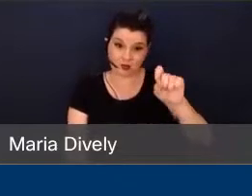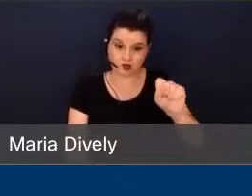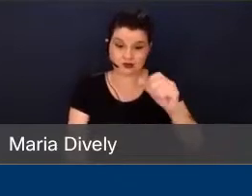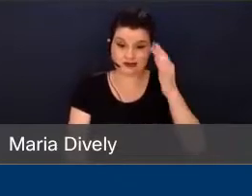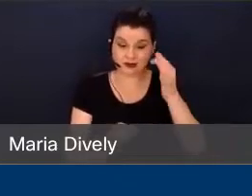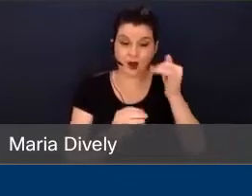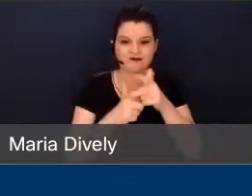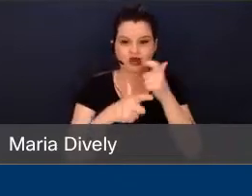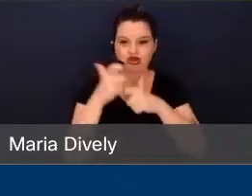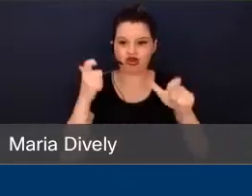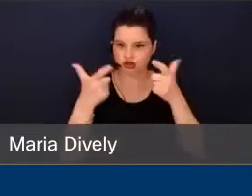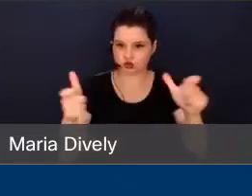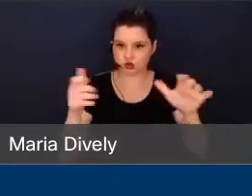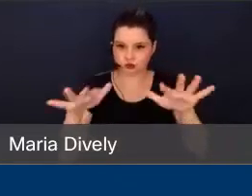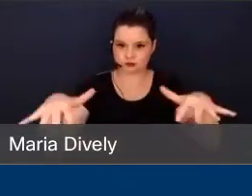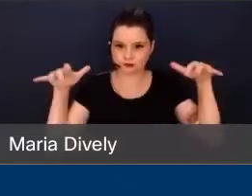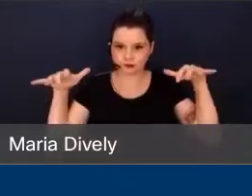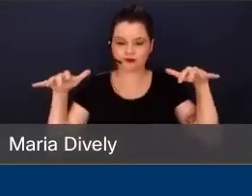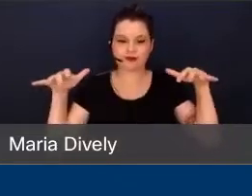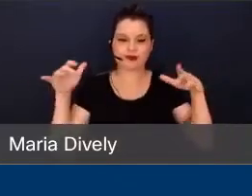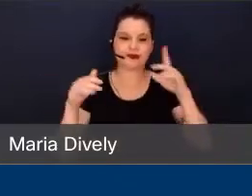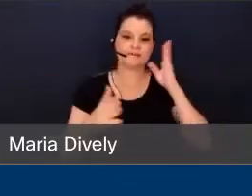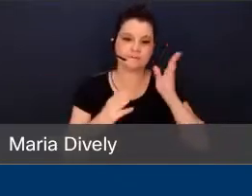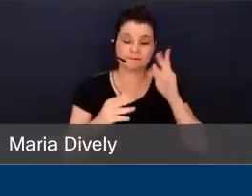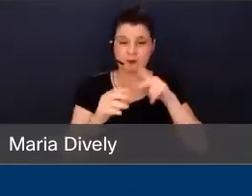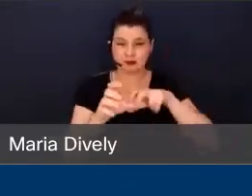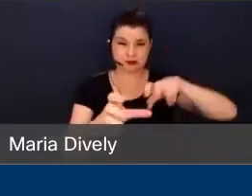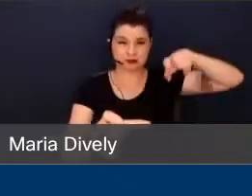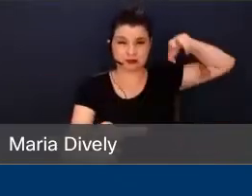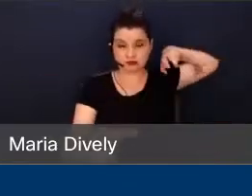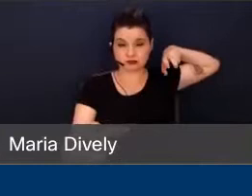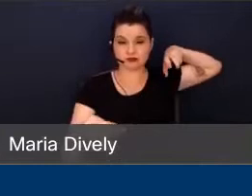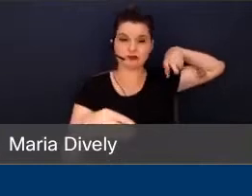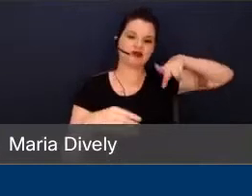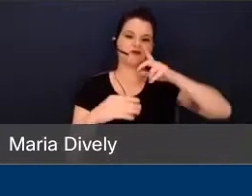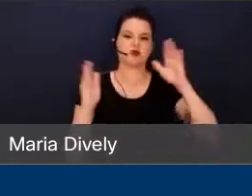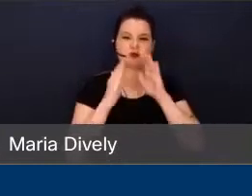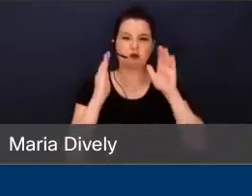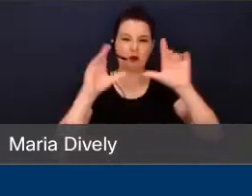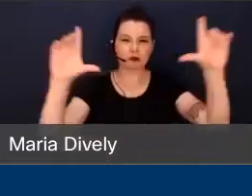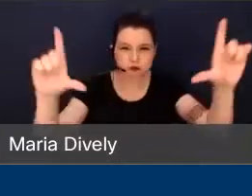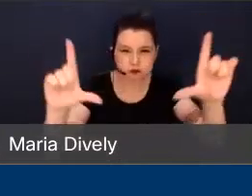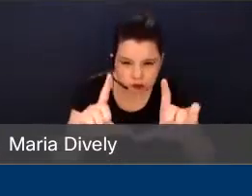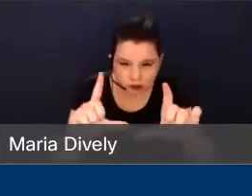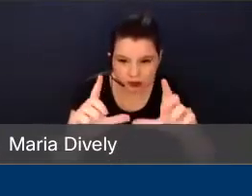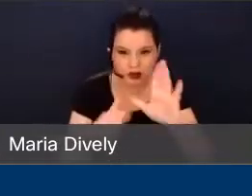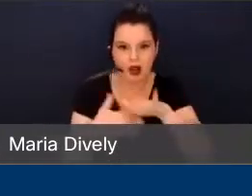for large rooms, um, if people are sitting far away, um, for small screens now that we're all virtual, um,